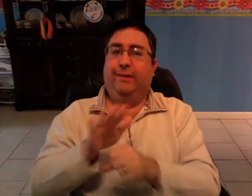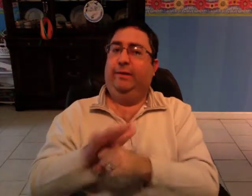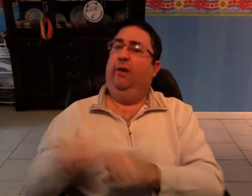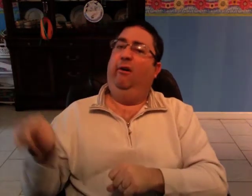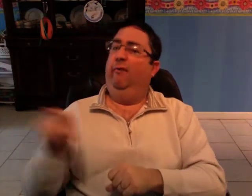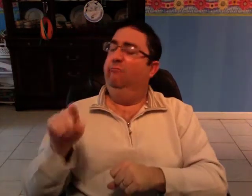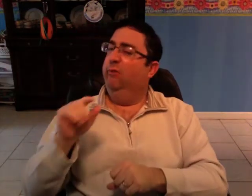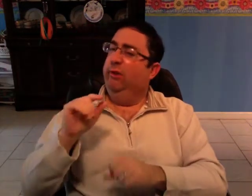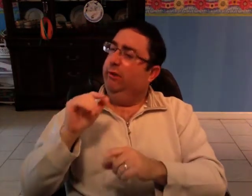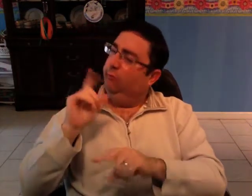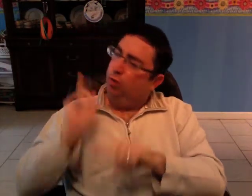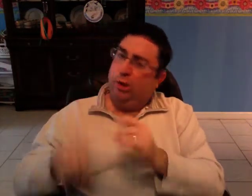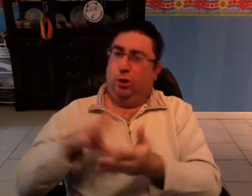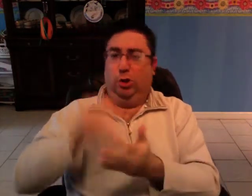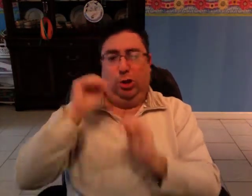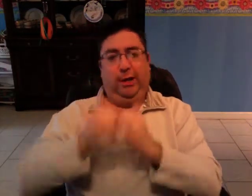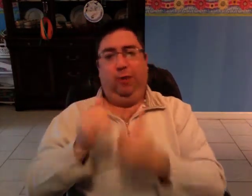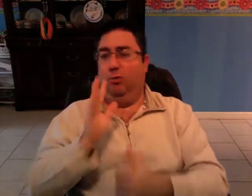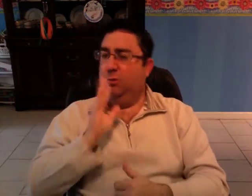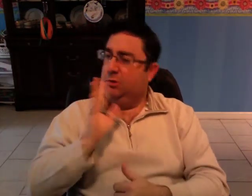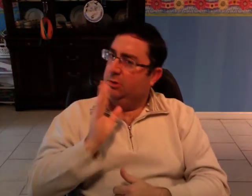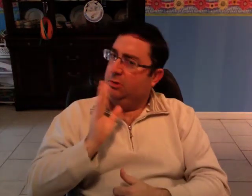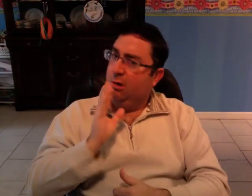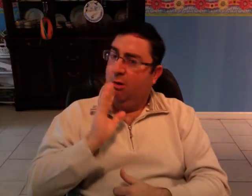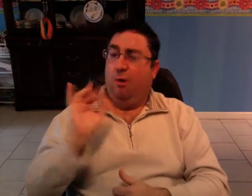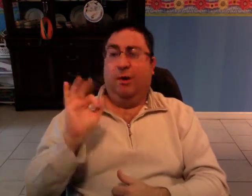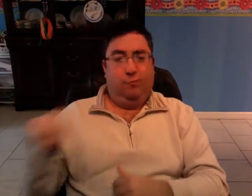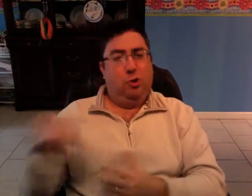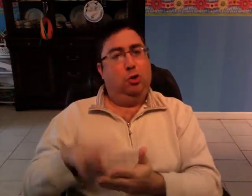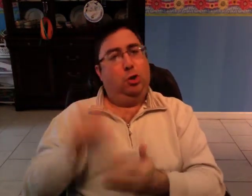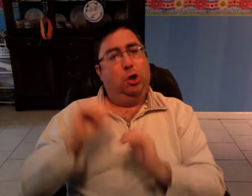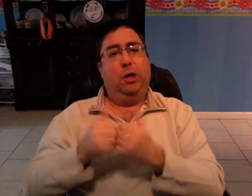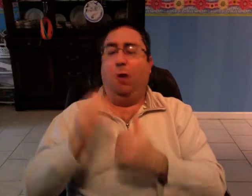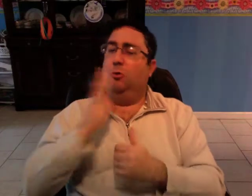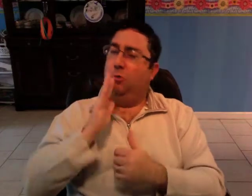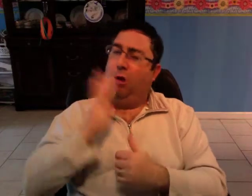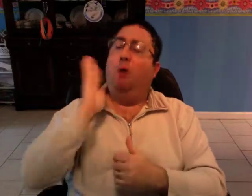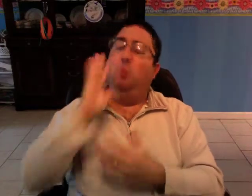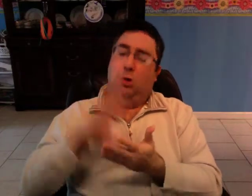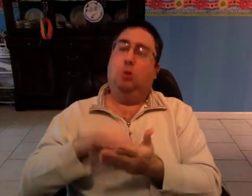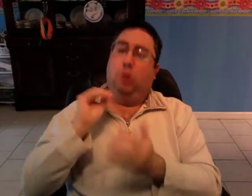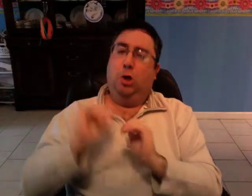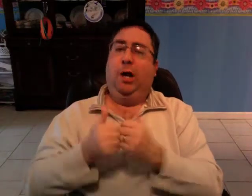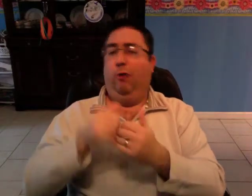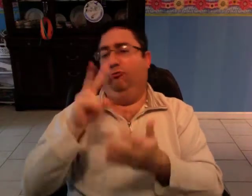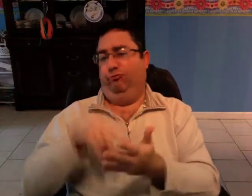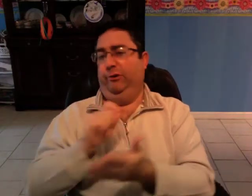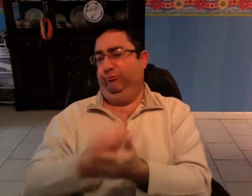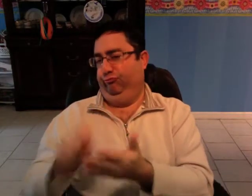or that they couldn't learn how to talk: "If they'd learned how to talk, they would have been able to learn how to read and write".